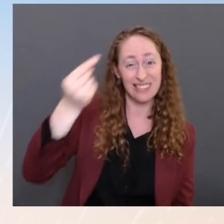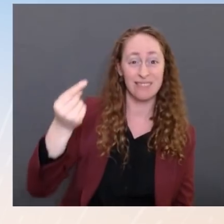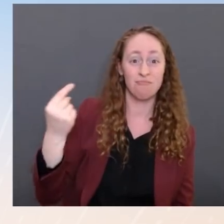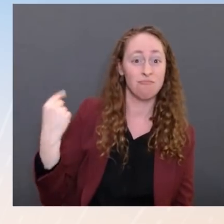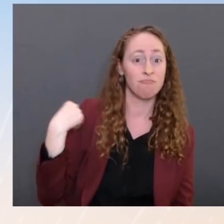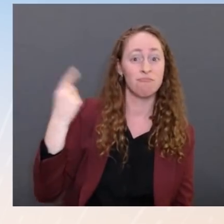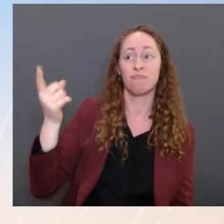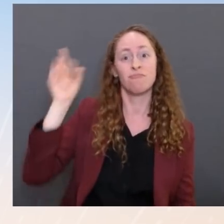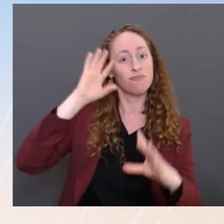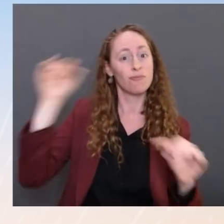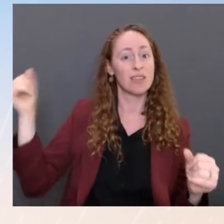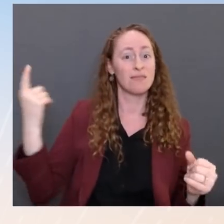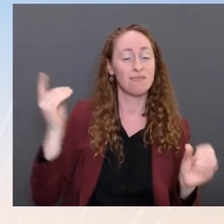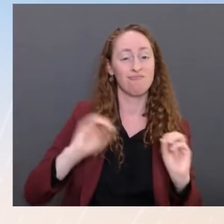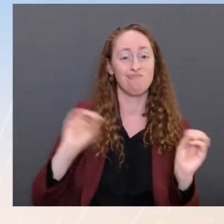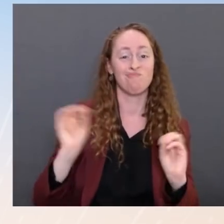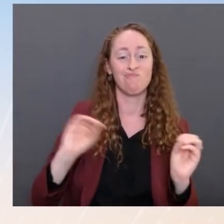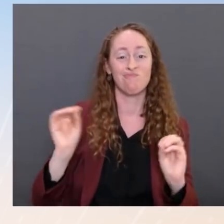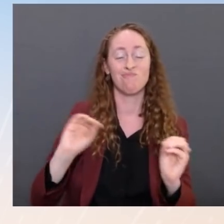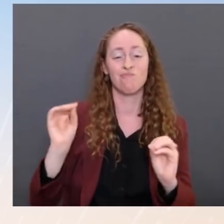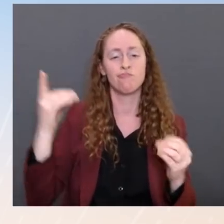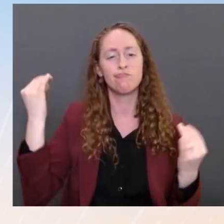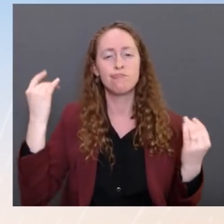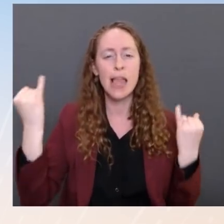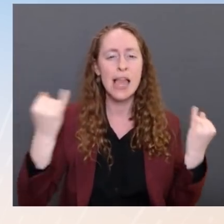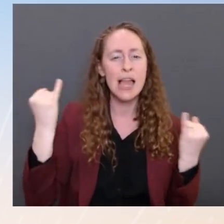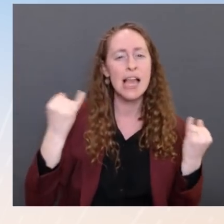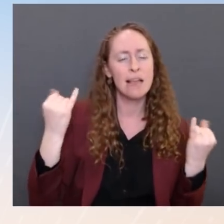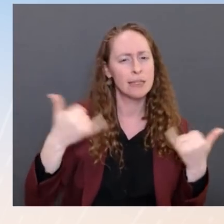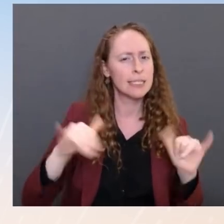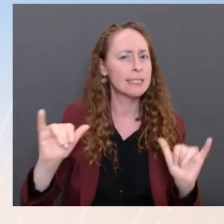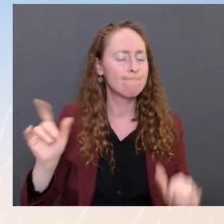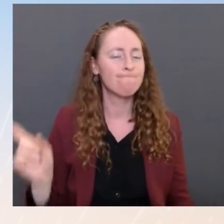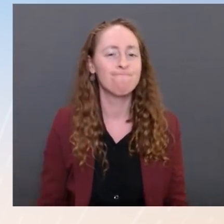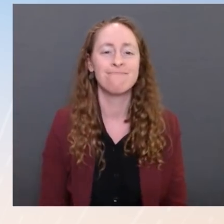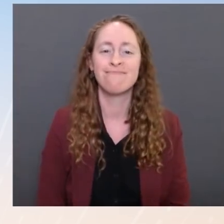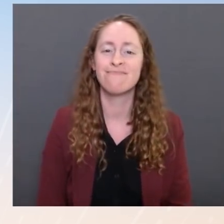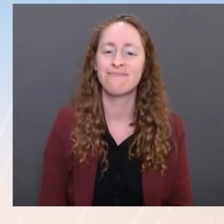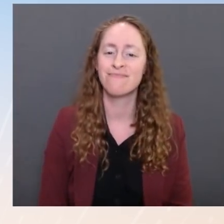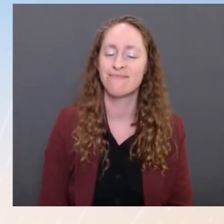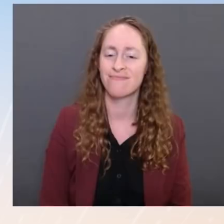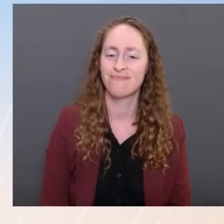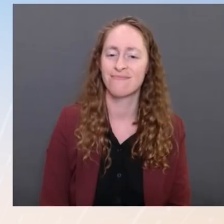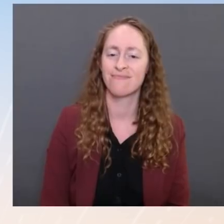Go ahead. The Press: On the formula shortage, just two quick ones. You said that this has been something that's been